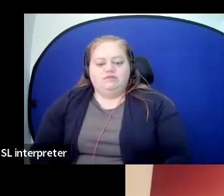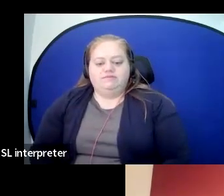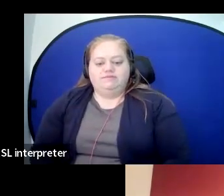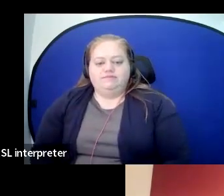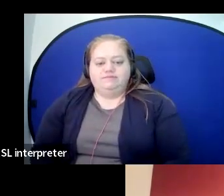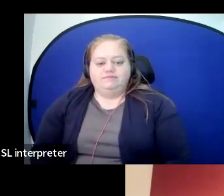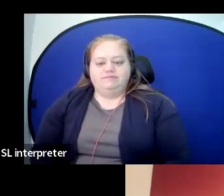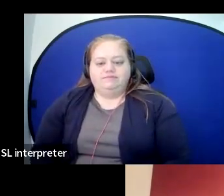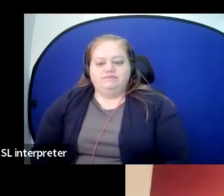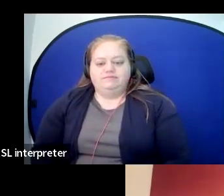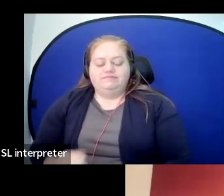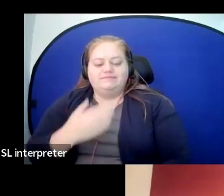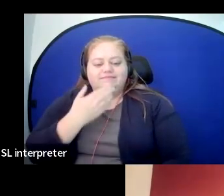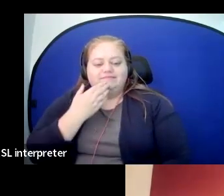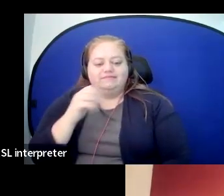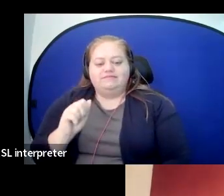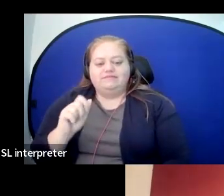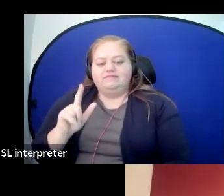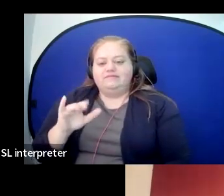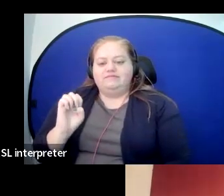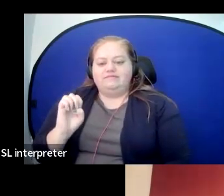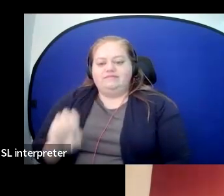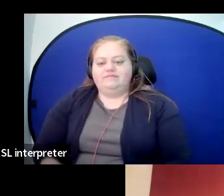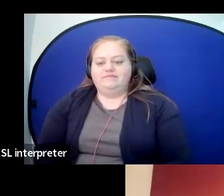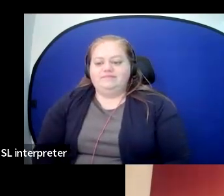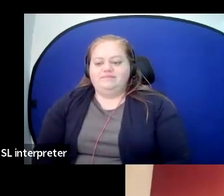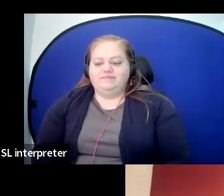Thanks so much for that, Allie. Yes.